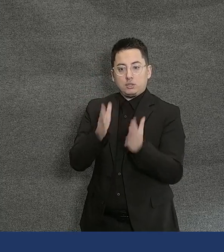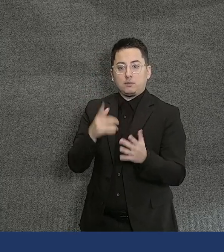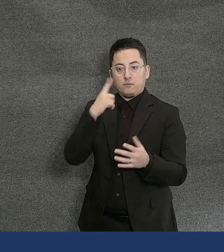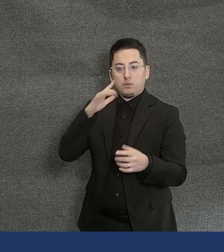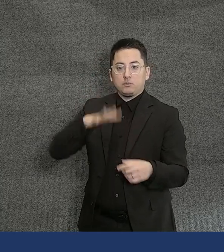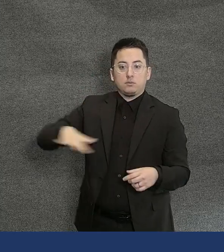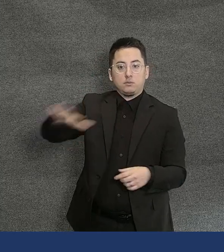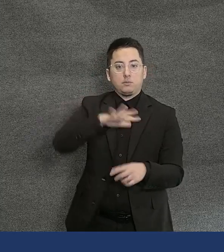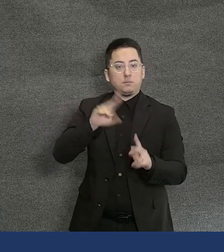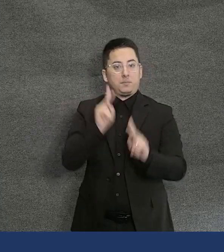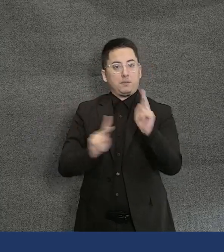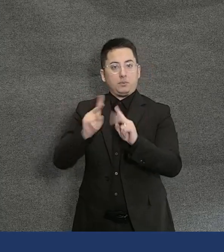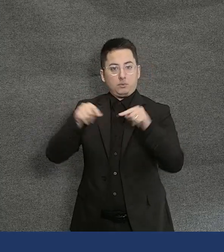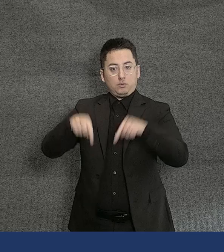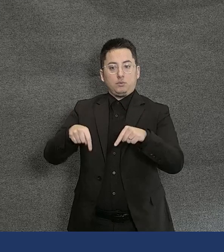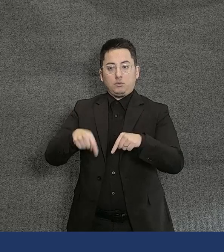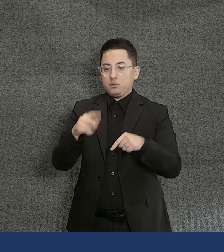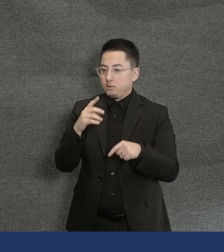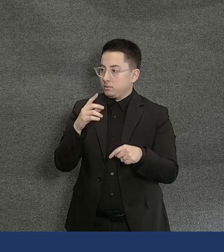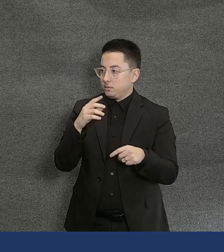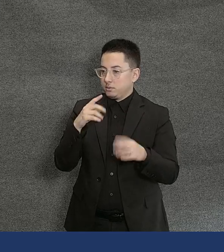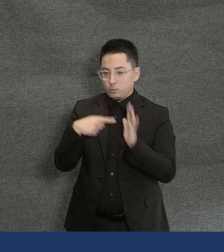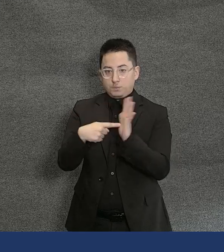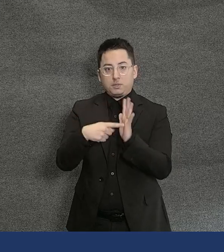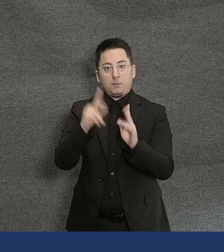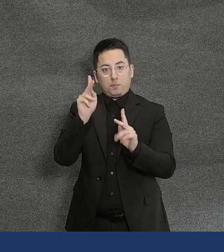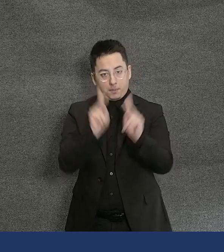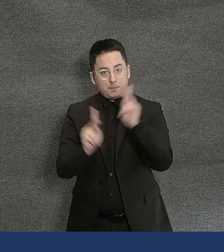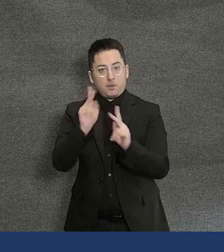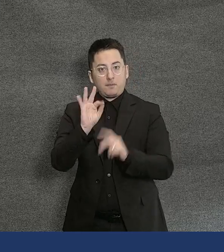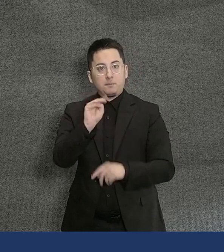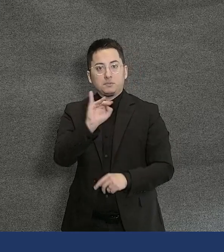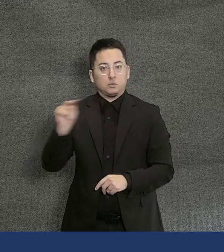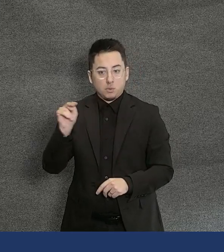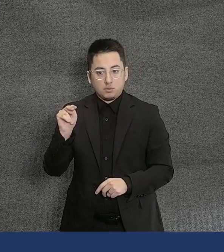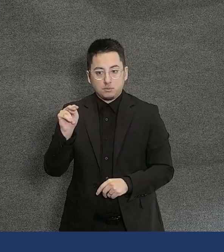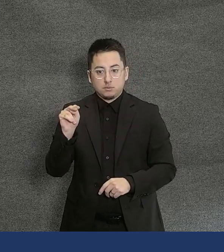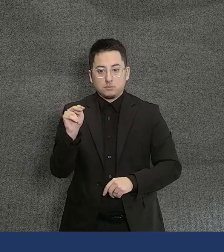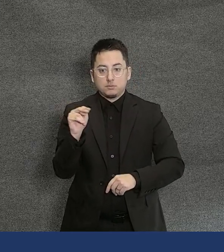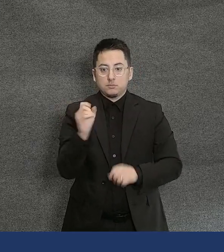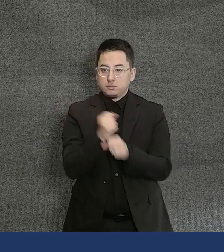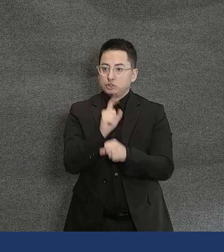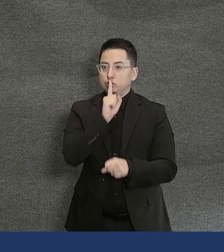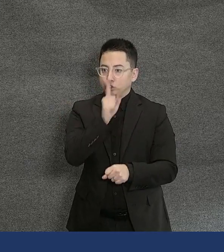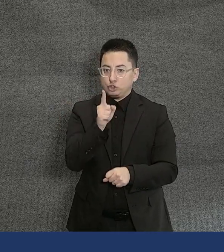on the ground in this state, and make sure that laws not only are being enacted, but implemented.